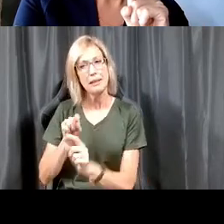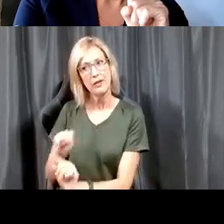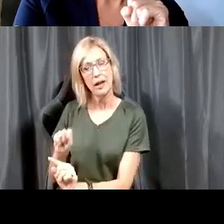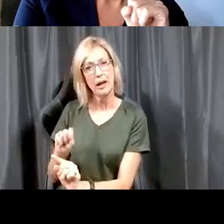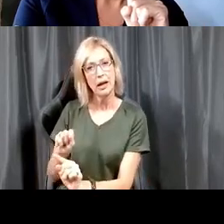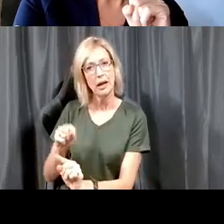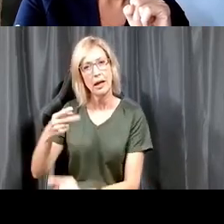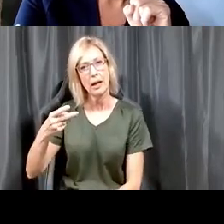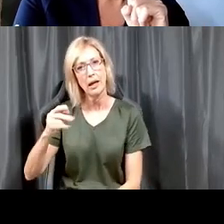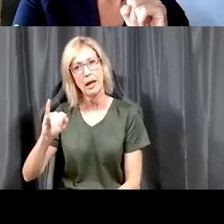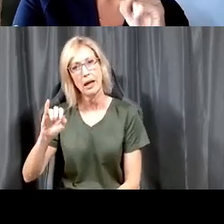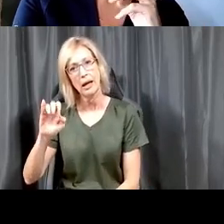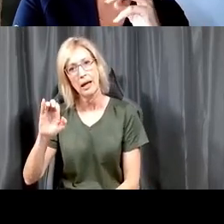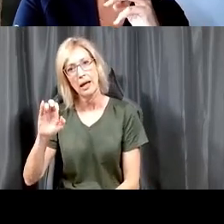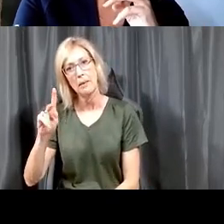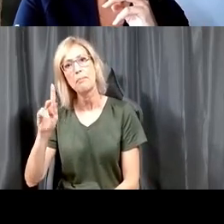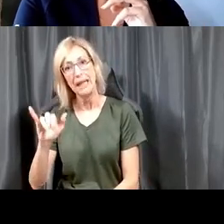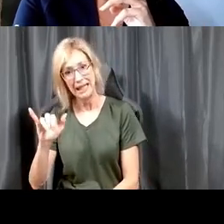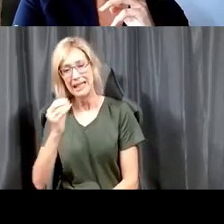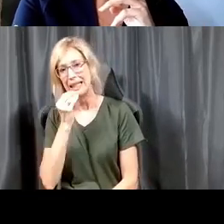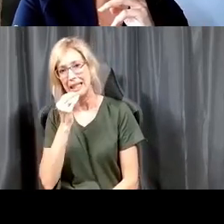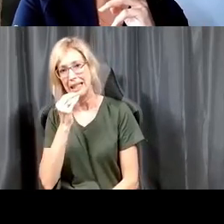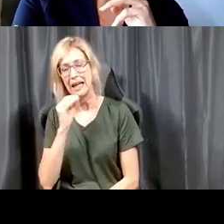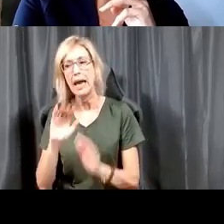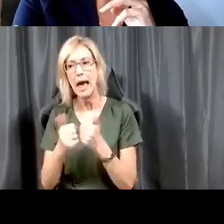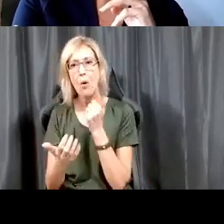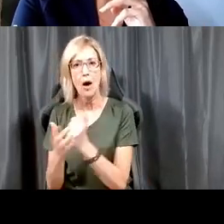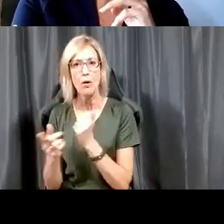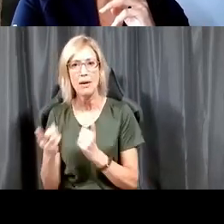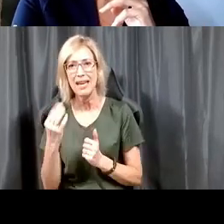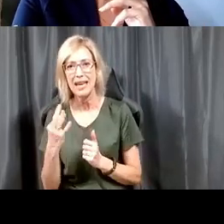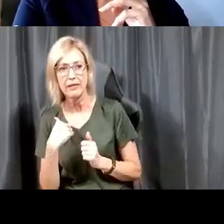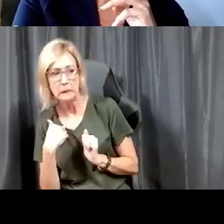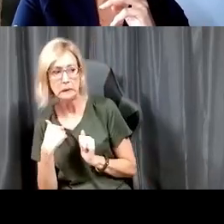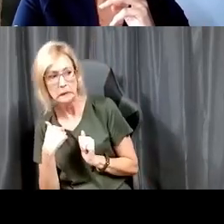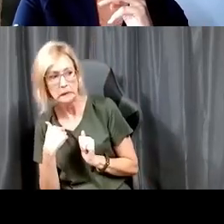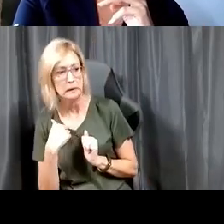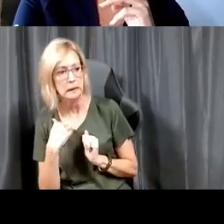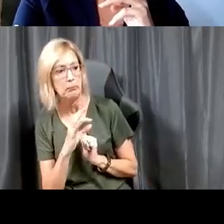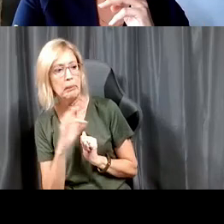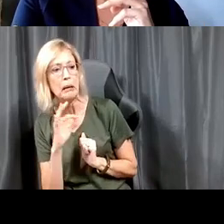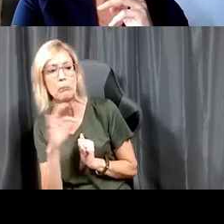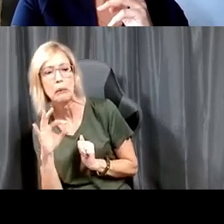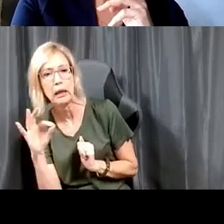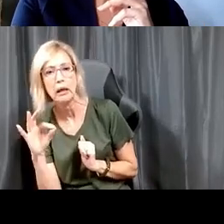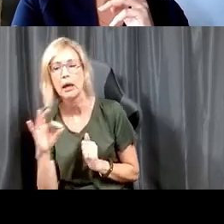those kids who may be picky eaters to learn to eat and enjoy food better.